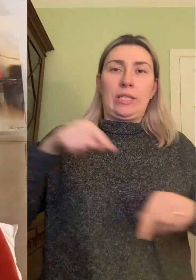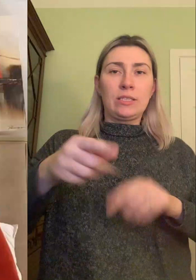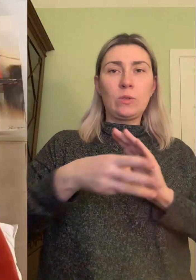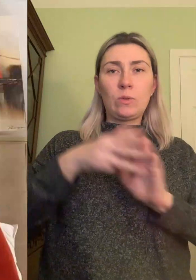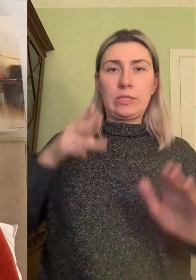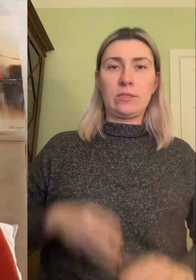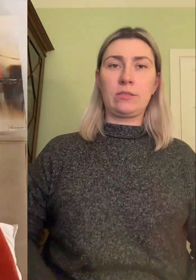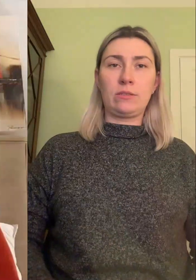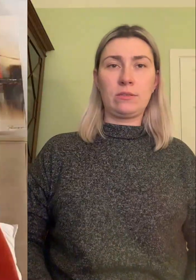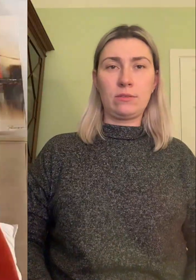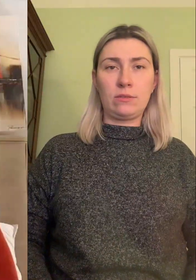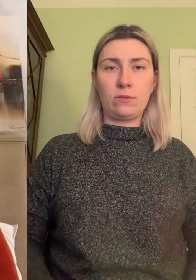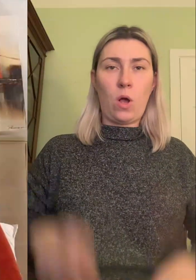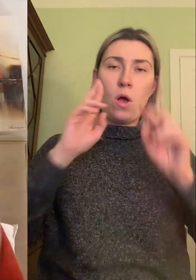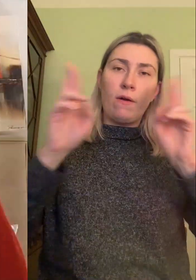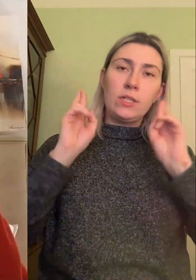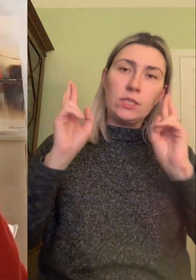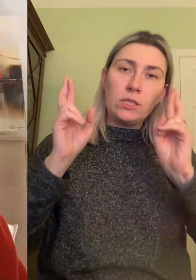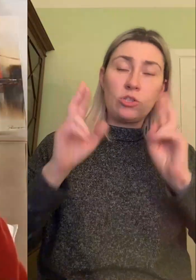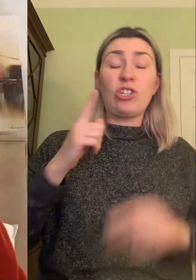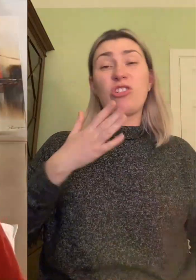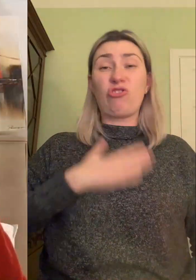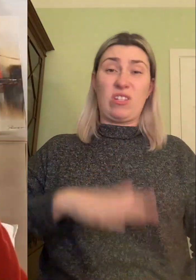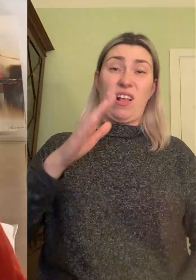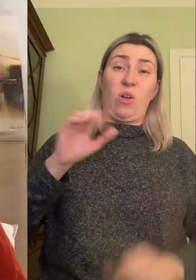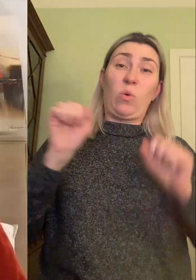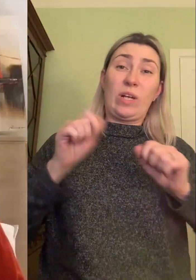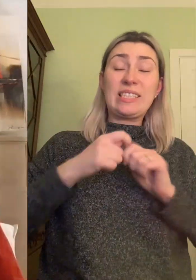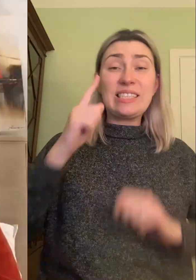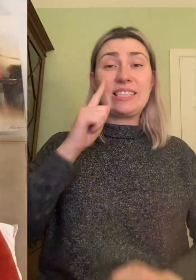I won't be sick this week. Fingers crossed! Let's just wait and see.